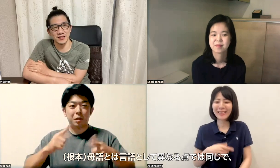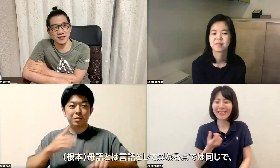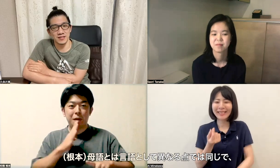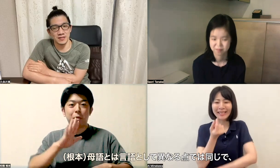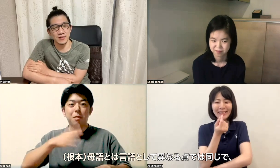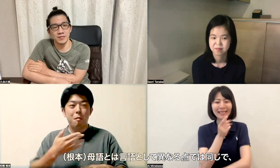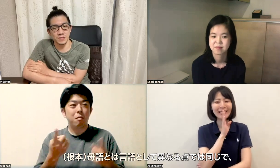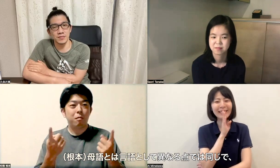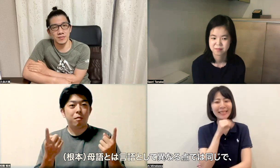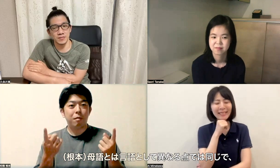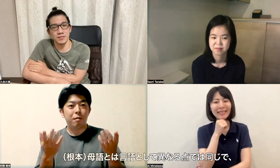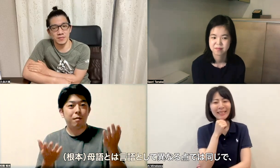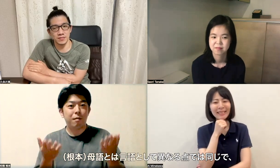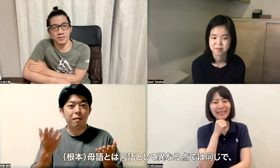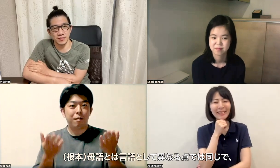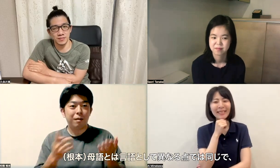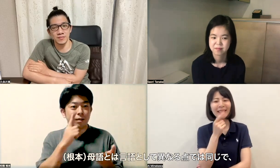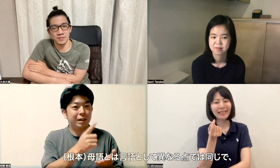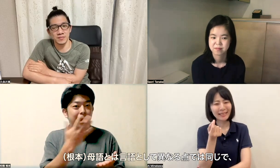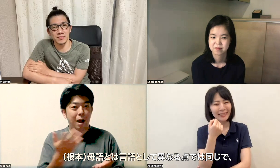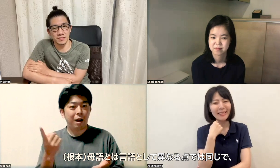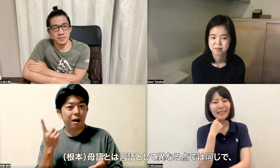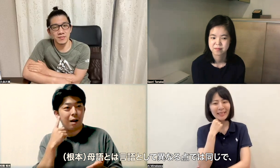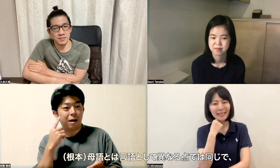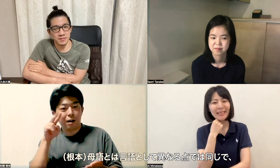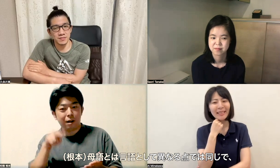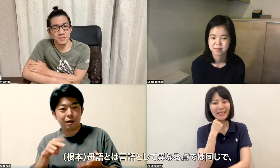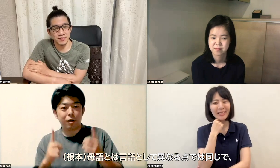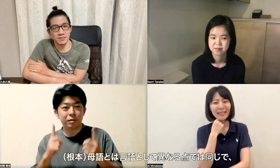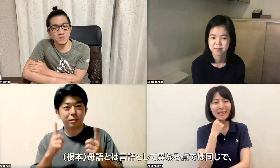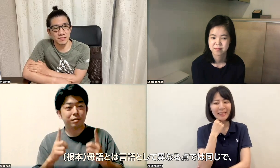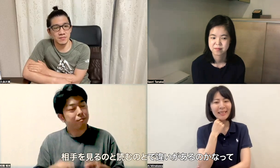(KM) Japanese sentence and ASL are both different from JSL,